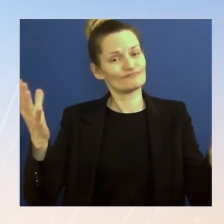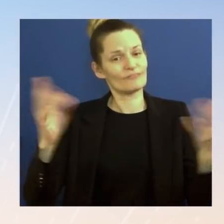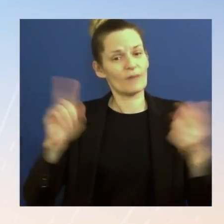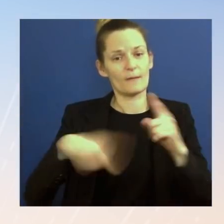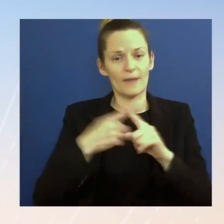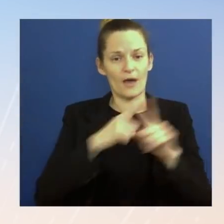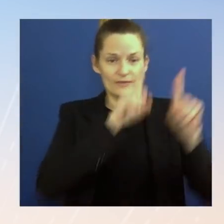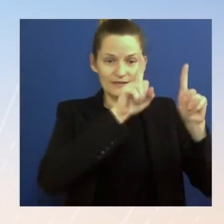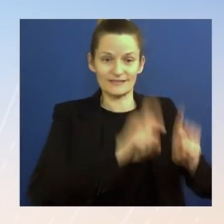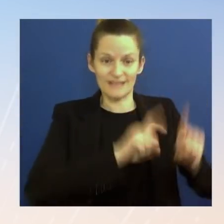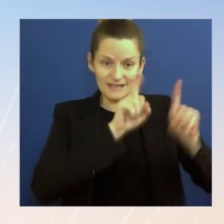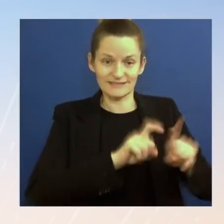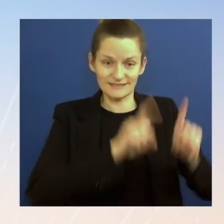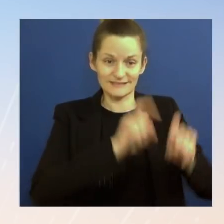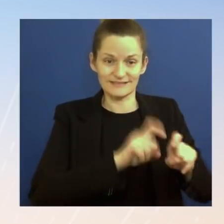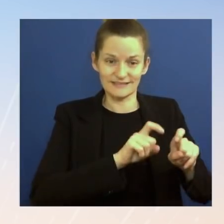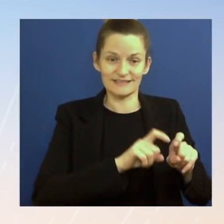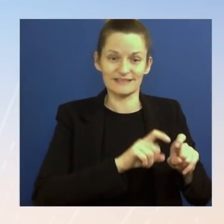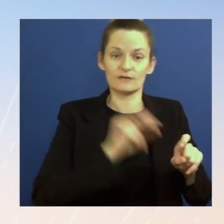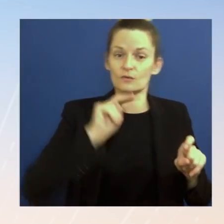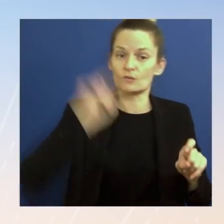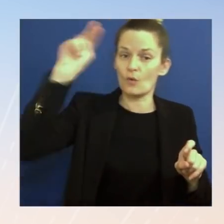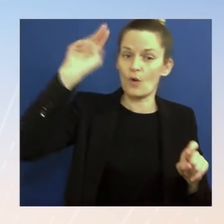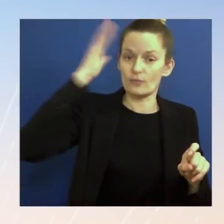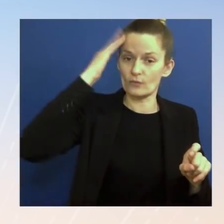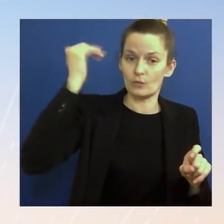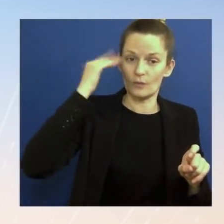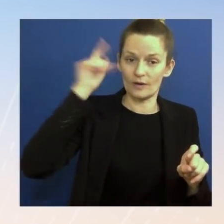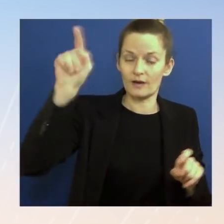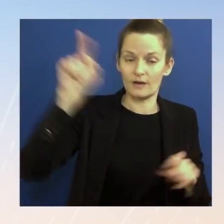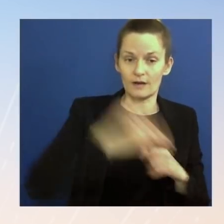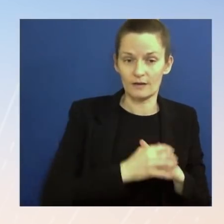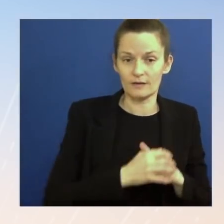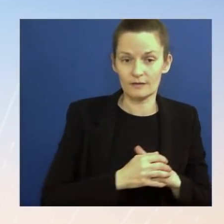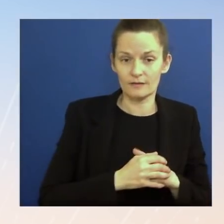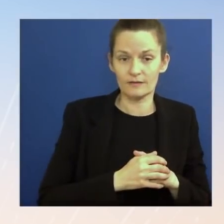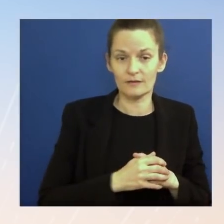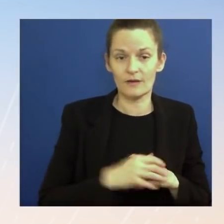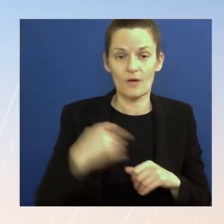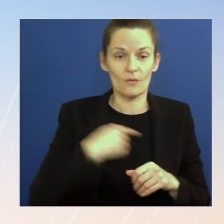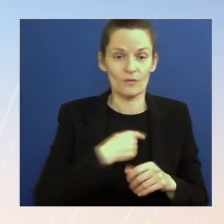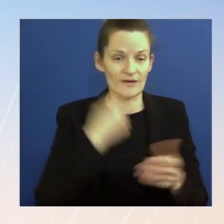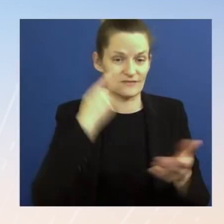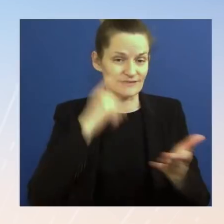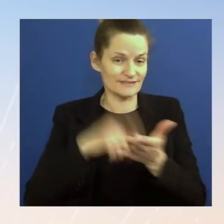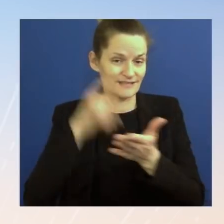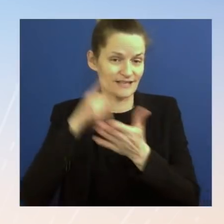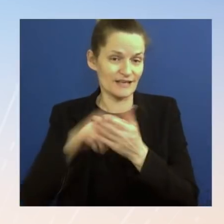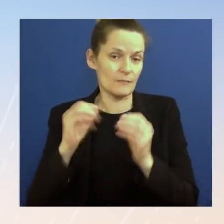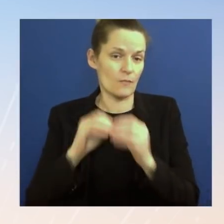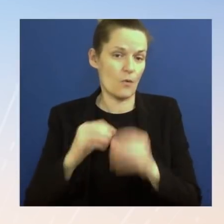We have seen North Korea escalate its testing in different periods over the last four presidents. And this time, North Korea hid these tests,